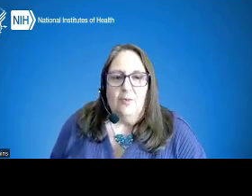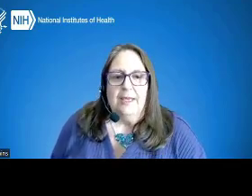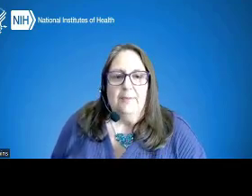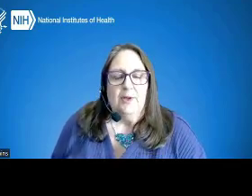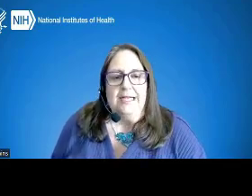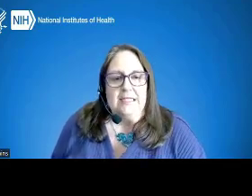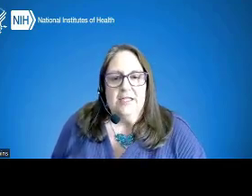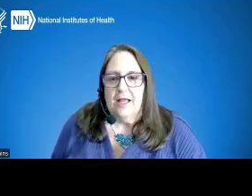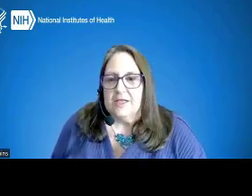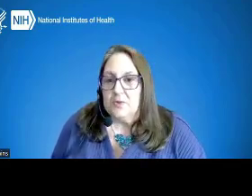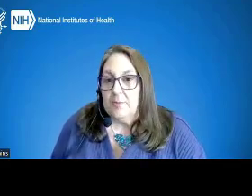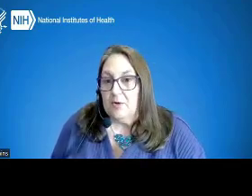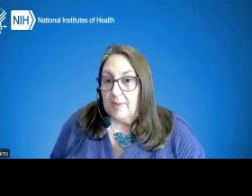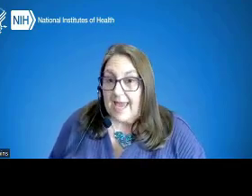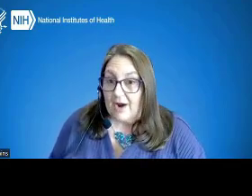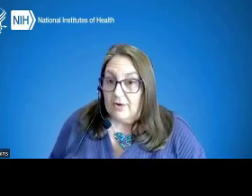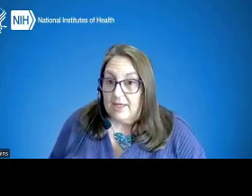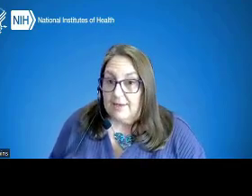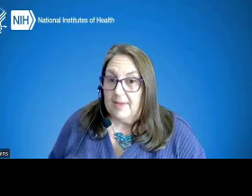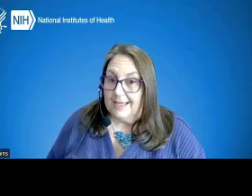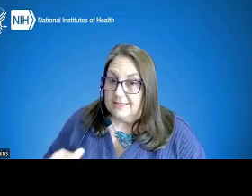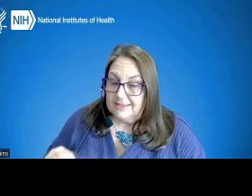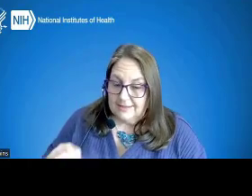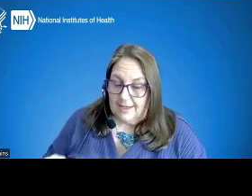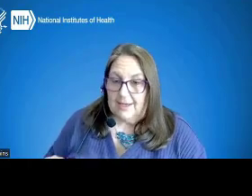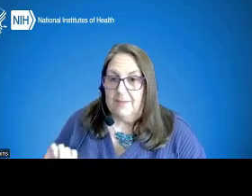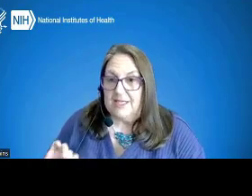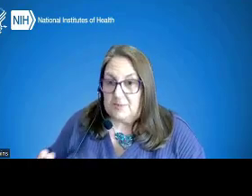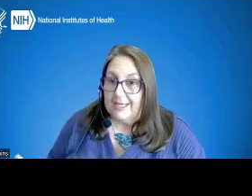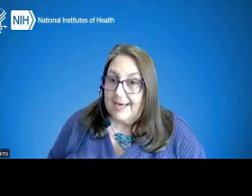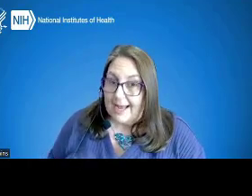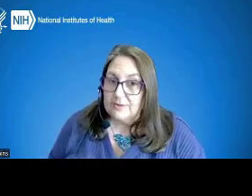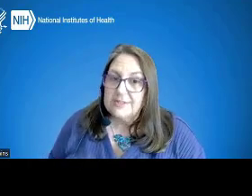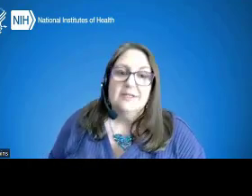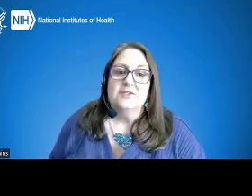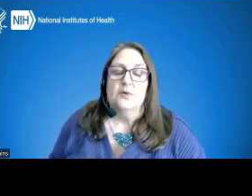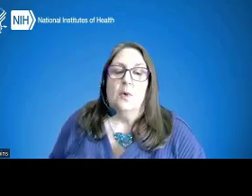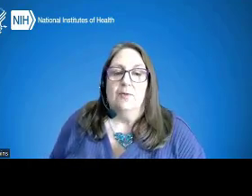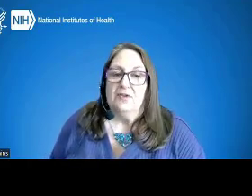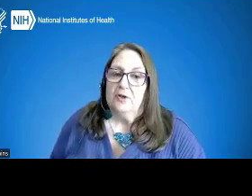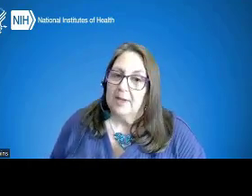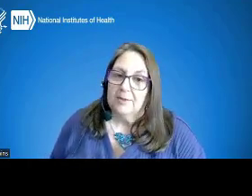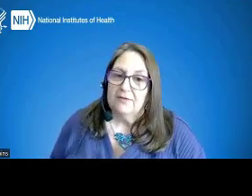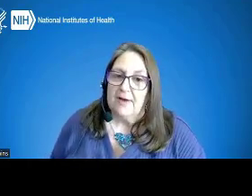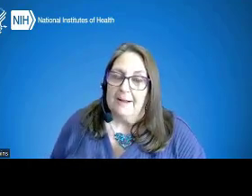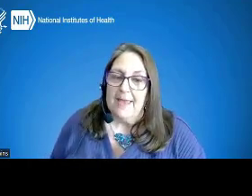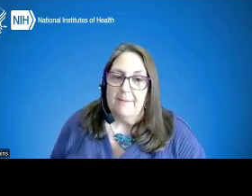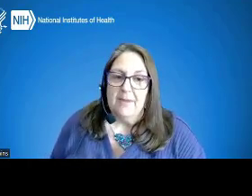We put things in the glossary both by acronym and expanded out, so hopefully you'll be able to find them.